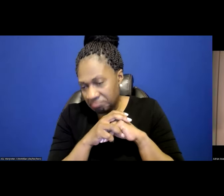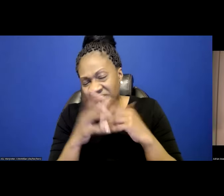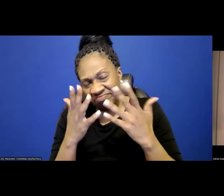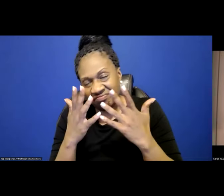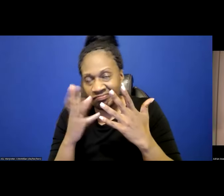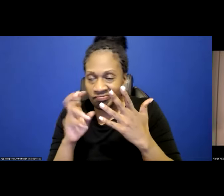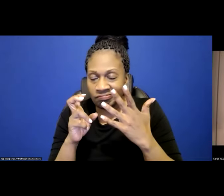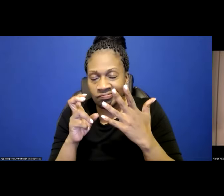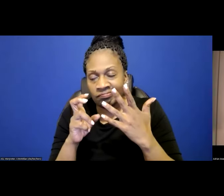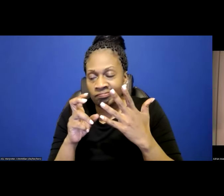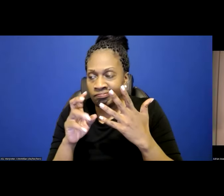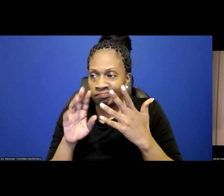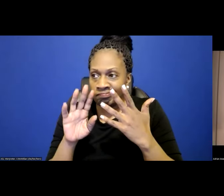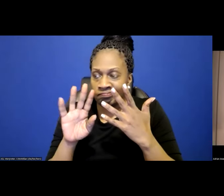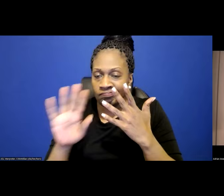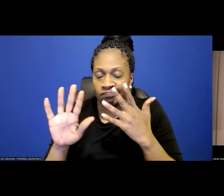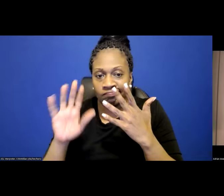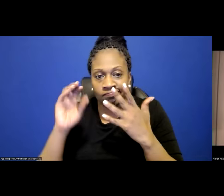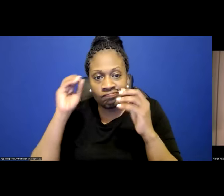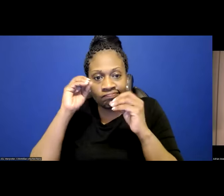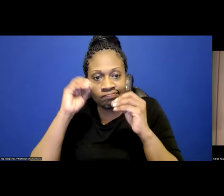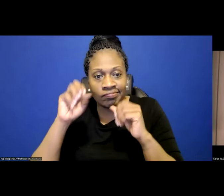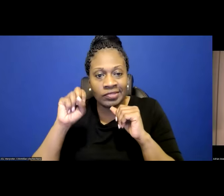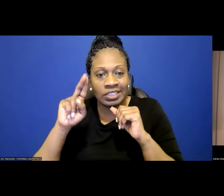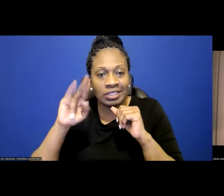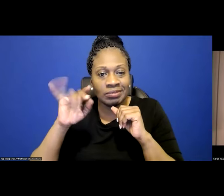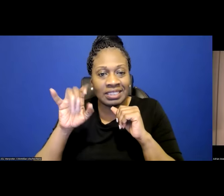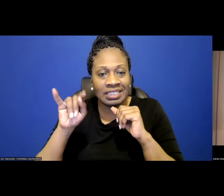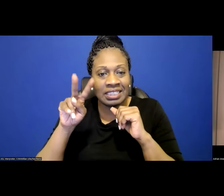in terms of how to disclose